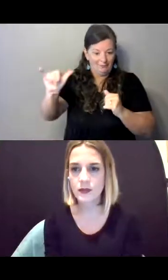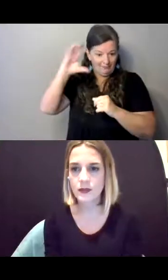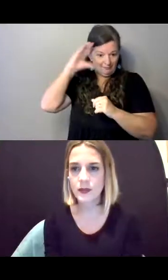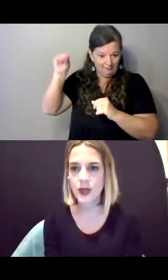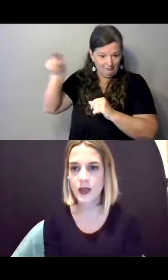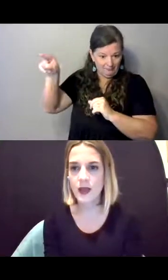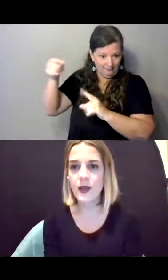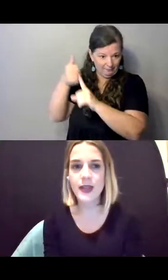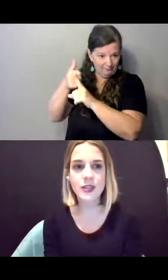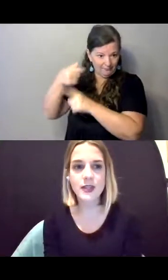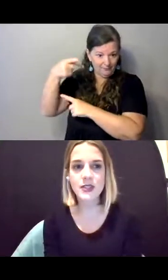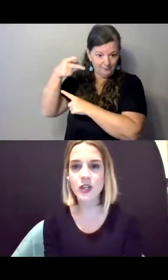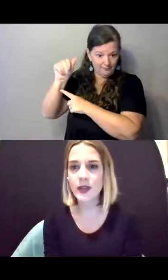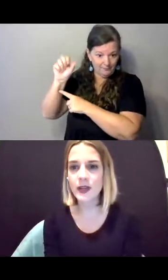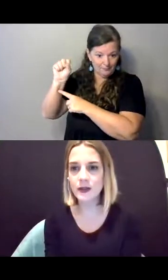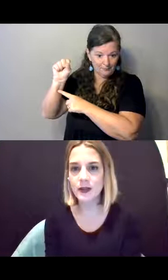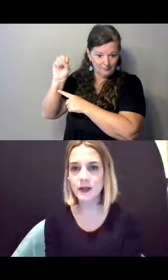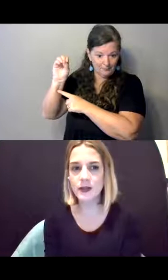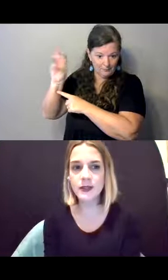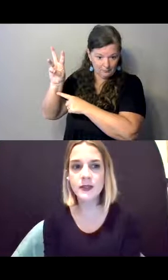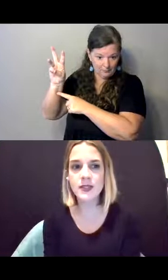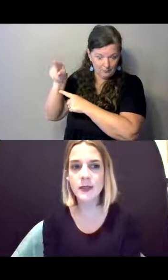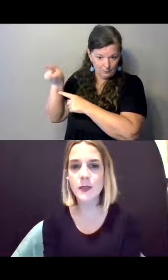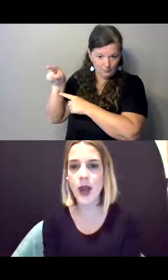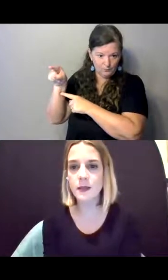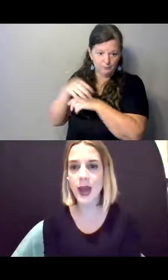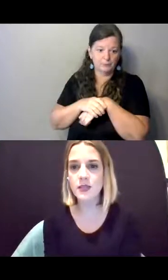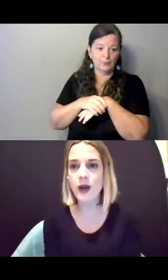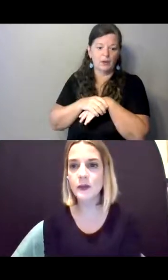Okay. So, this gentleman here, his name is Passow.